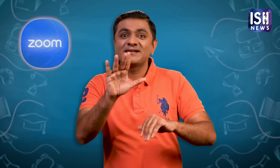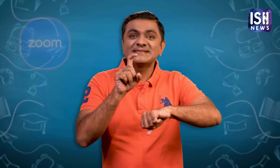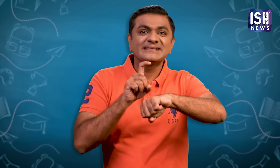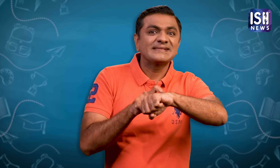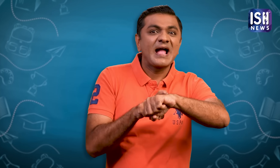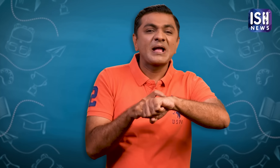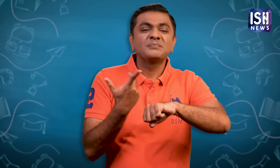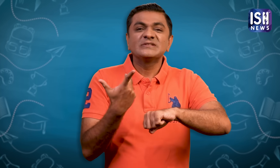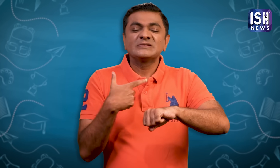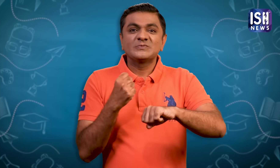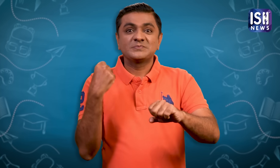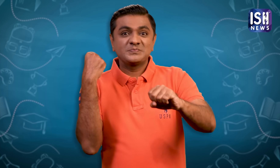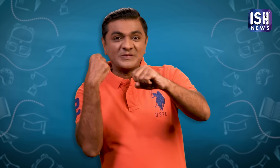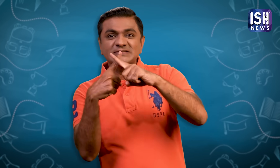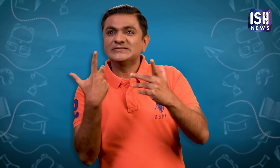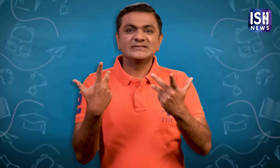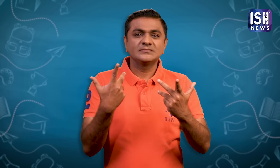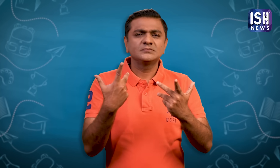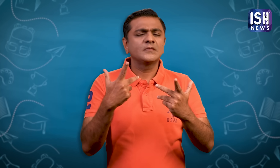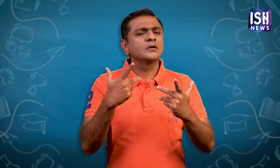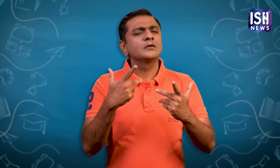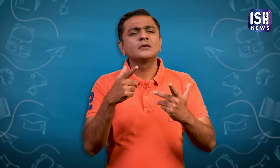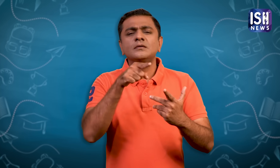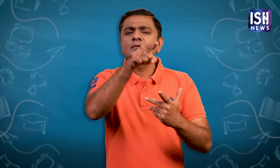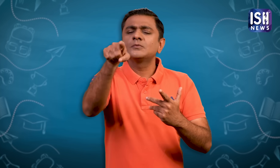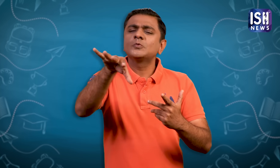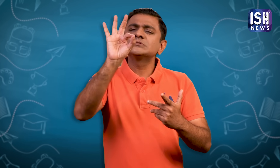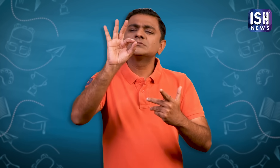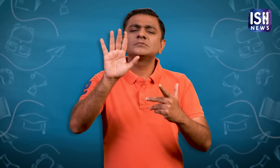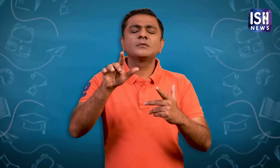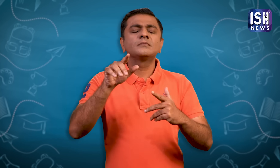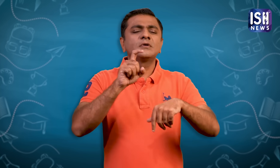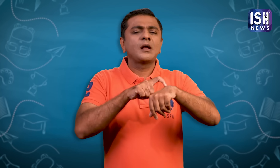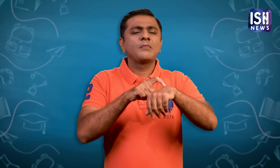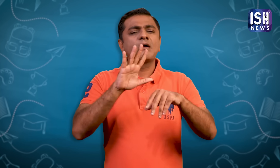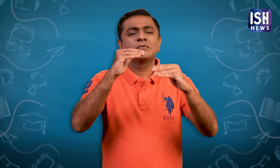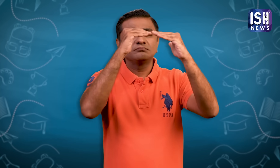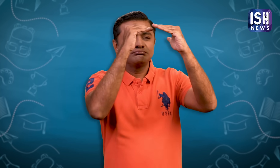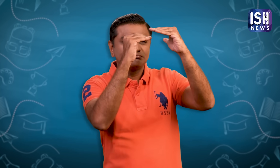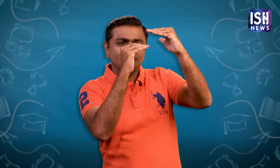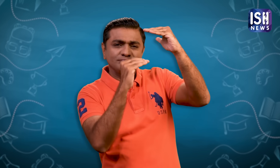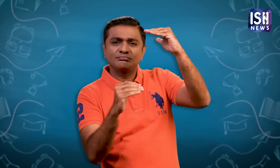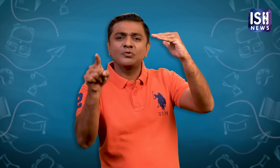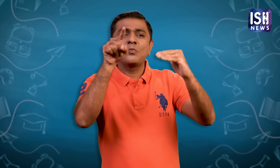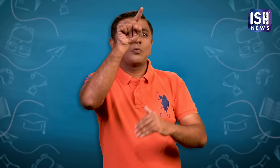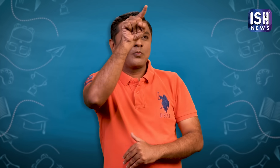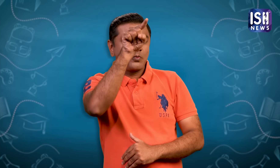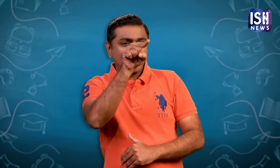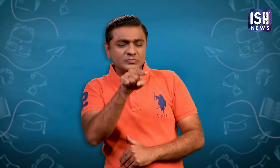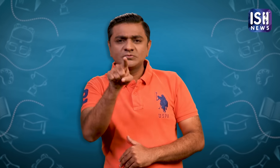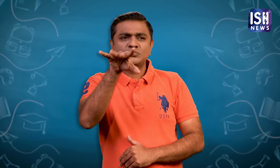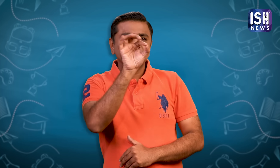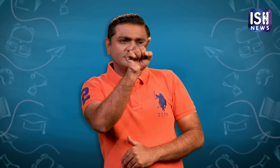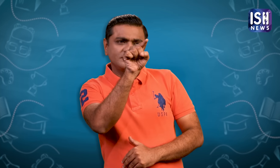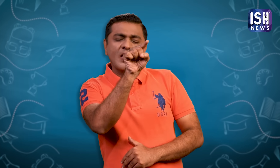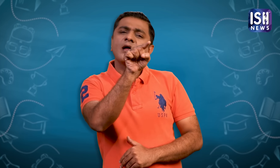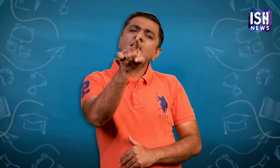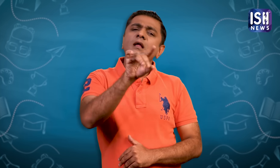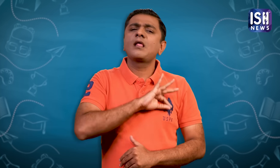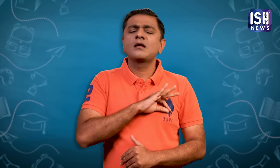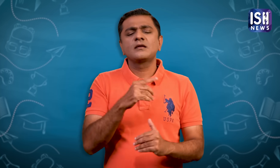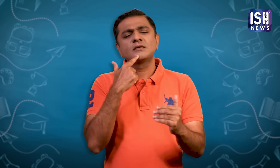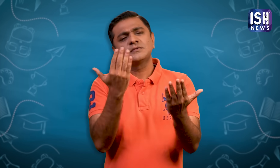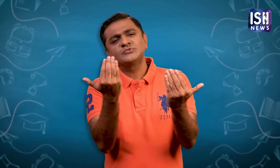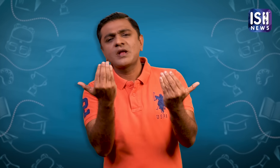You want the timings to match your schedule. You can choose from the different time slots.